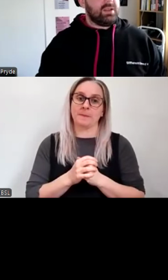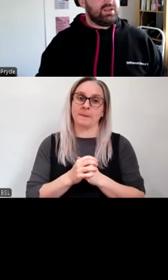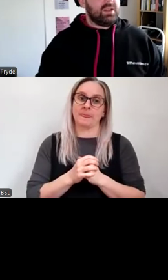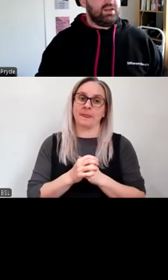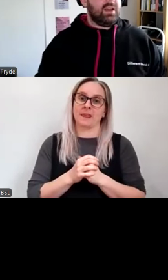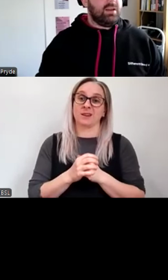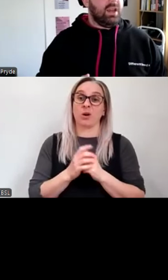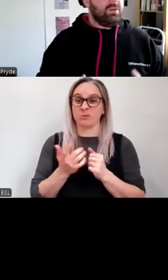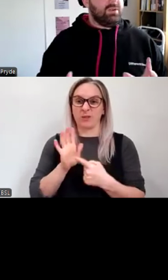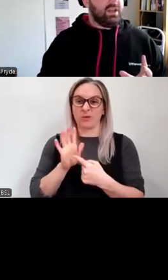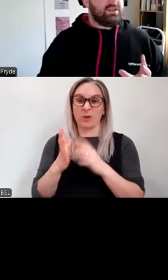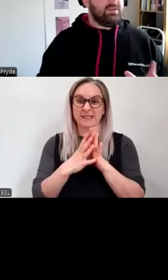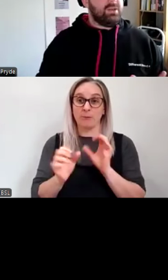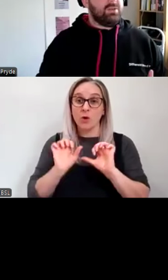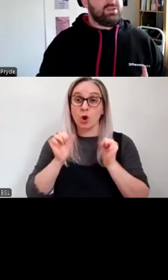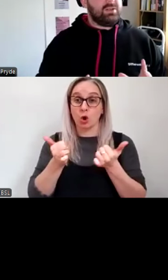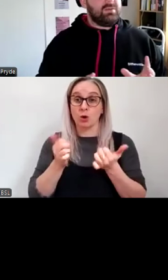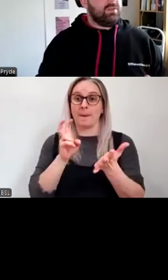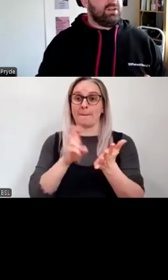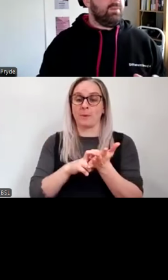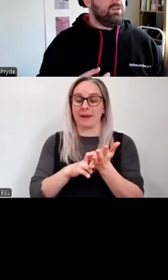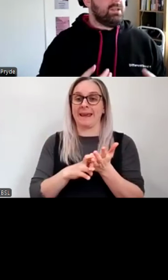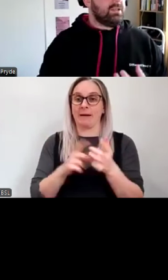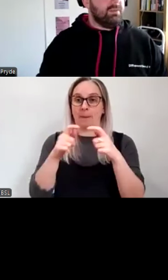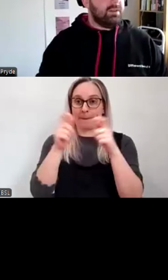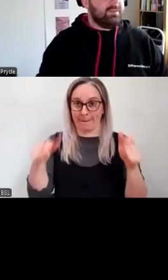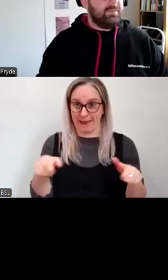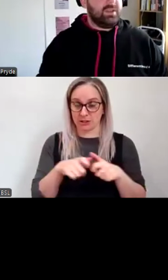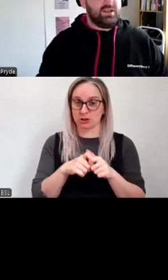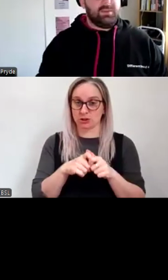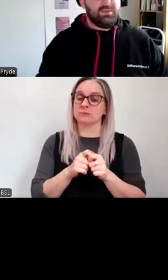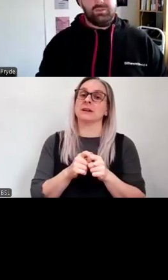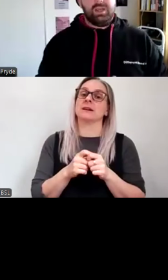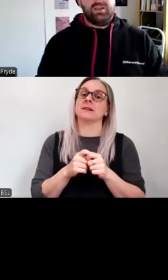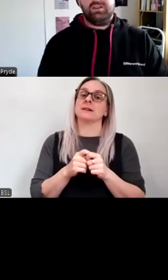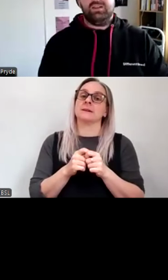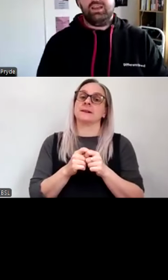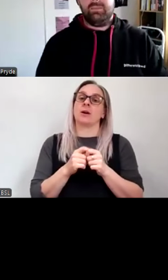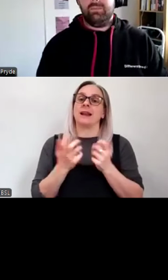is like and how context can be used greatly when using a screen reader. Then we can jump back into the deck.